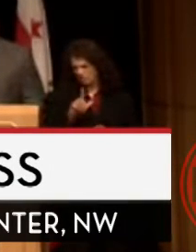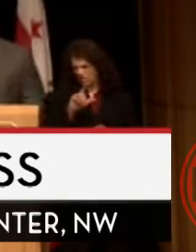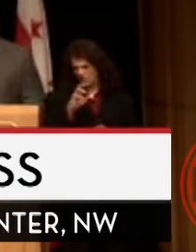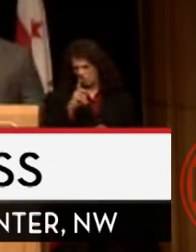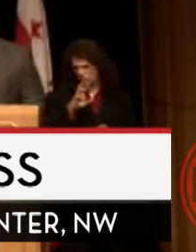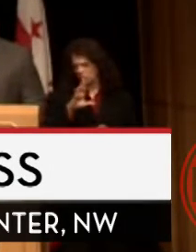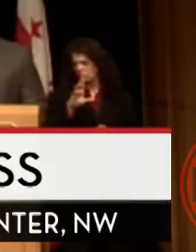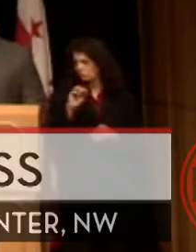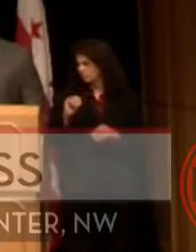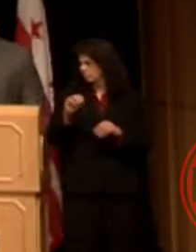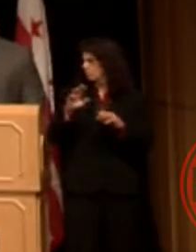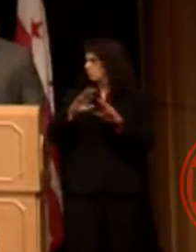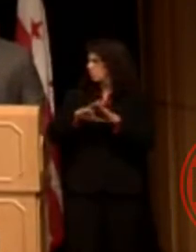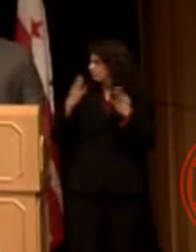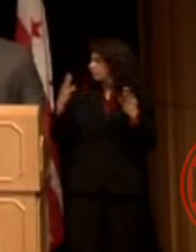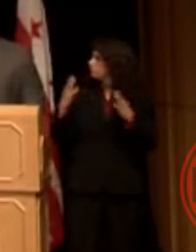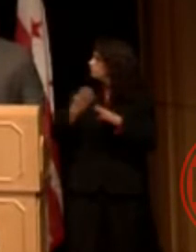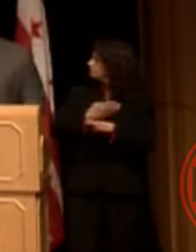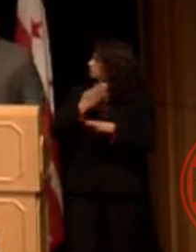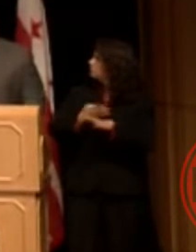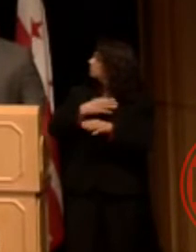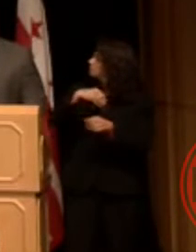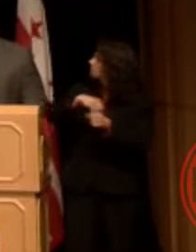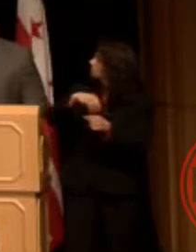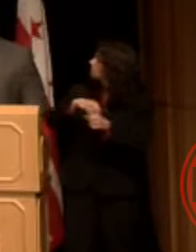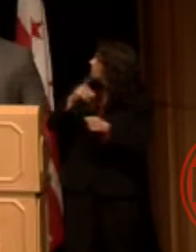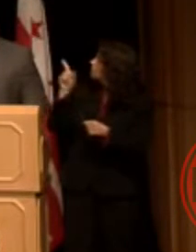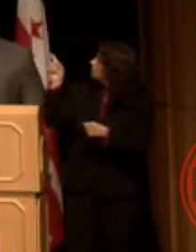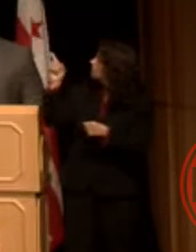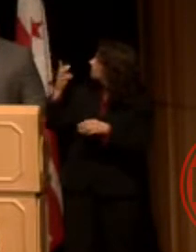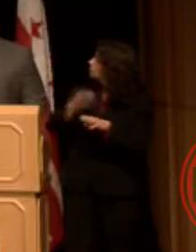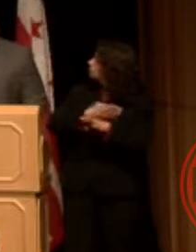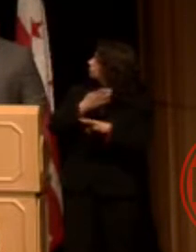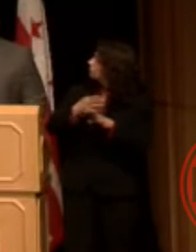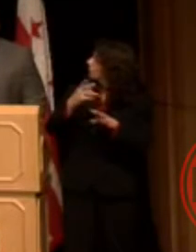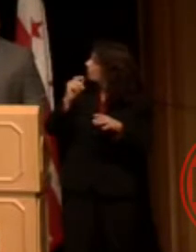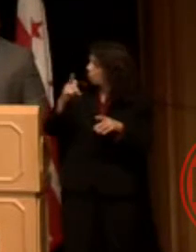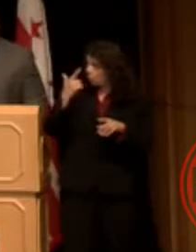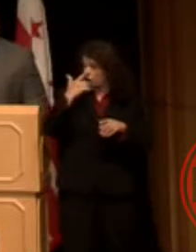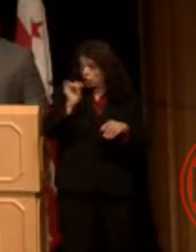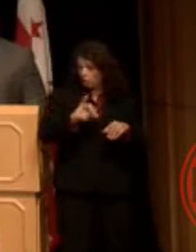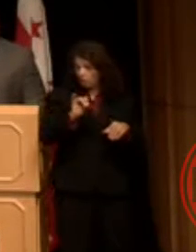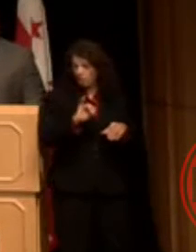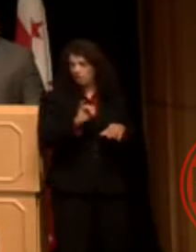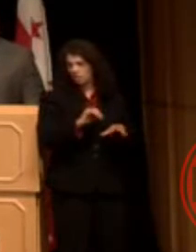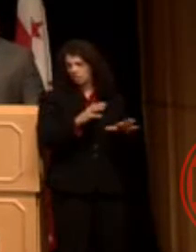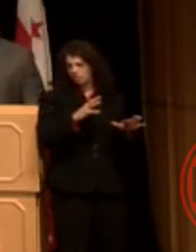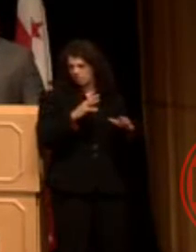CHANGING ROOMS, CREATING AN ADA COMPLIANT MAIN ENTRANCE AS WELL AS RETAIL SPACE.